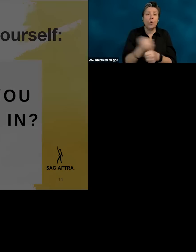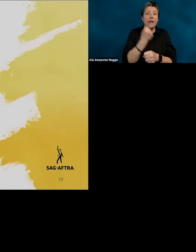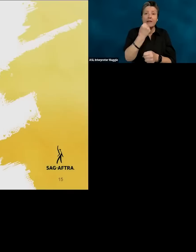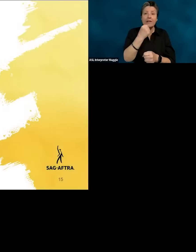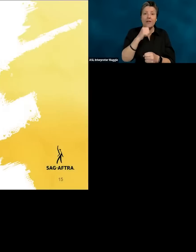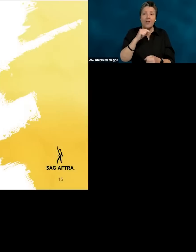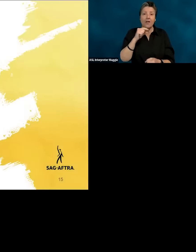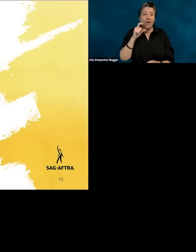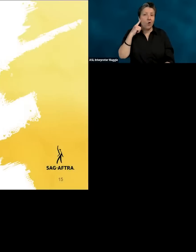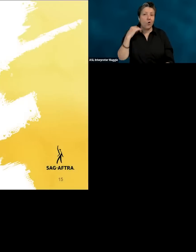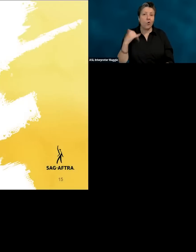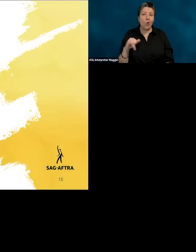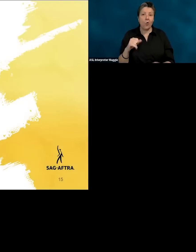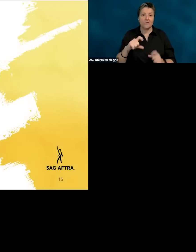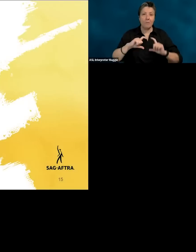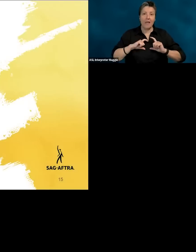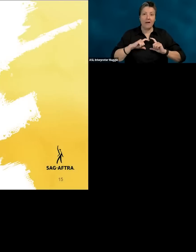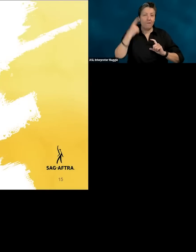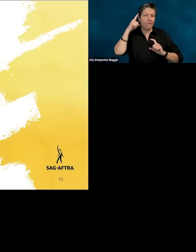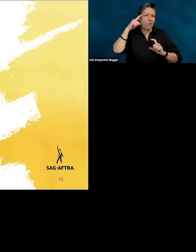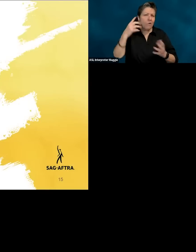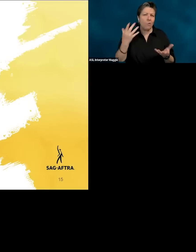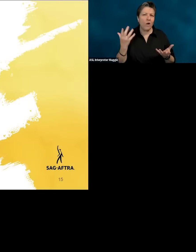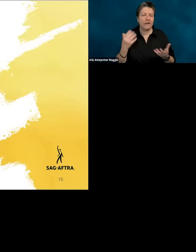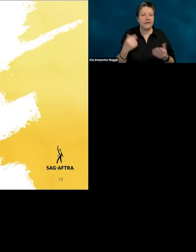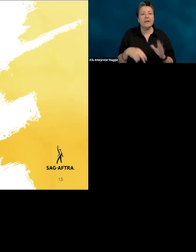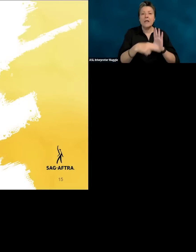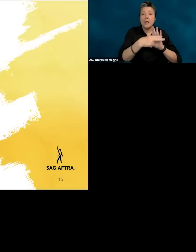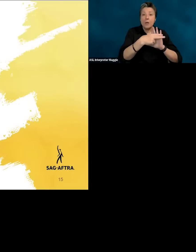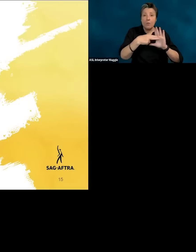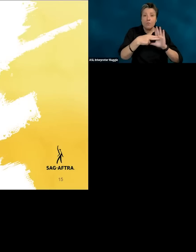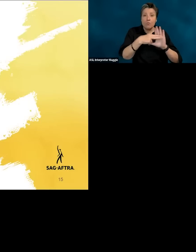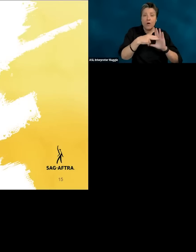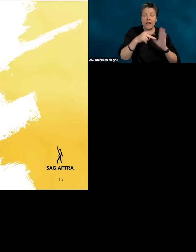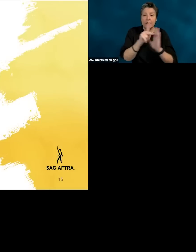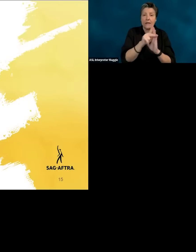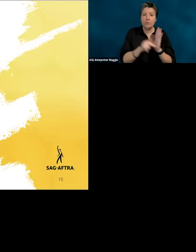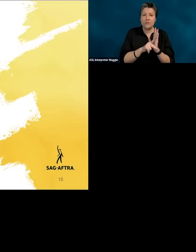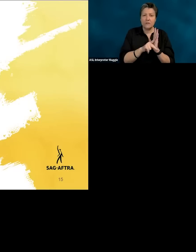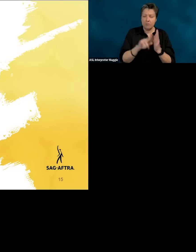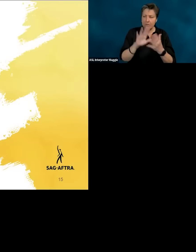Now here's some very important branding principles, a confused mind says no,